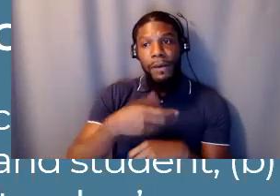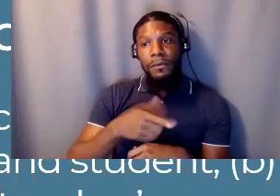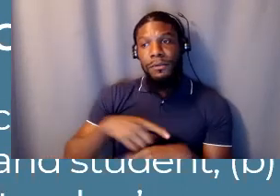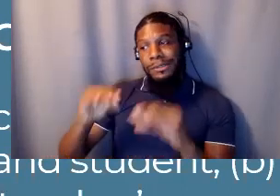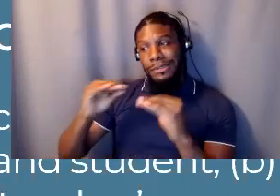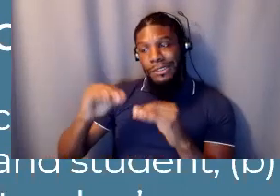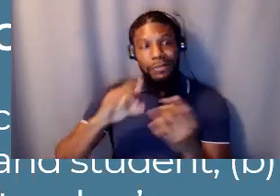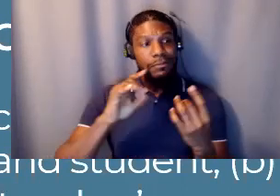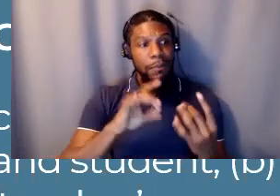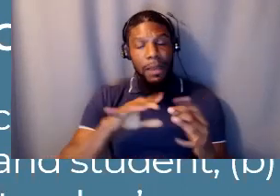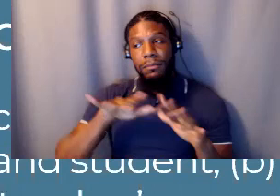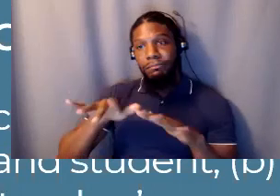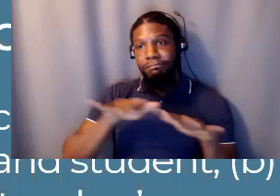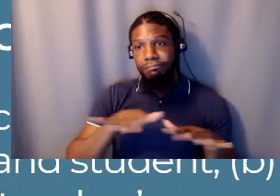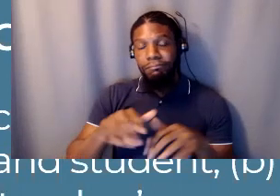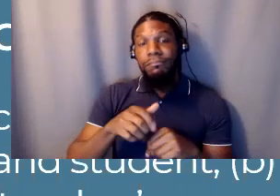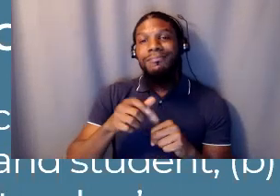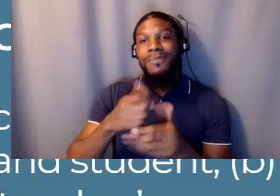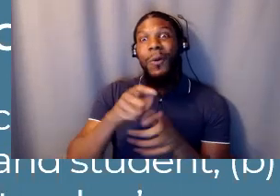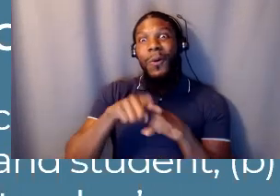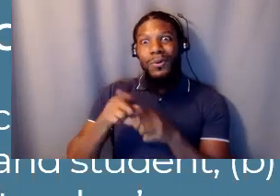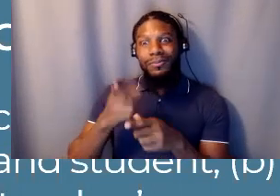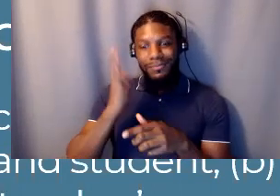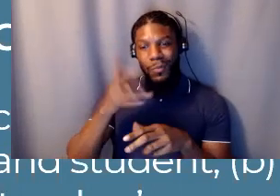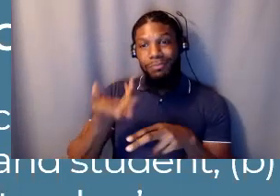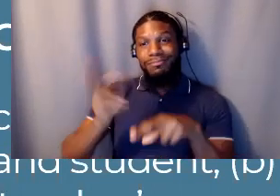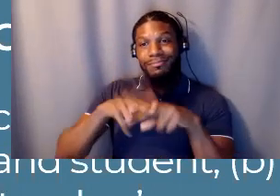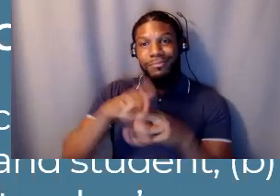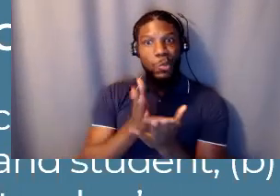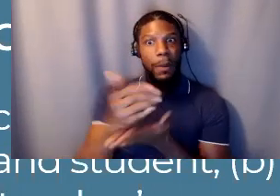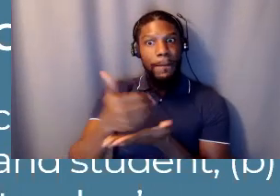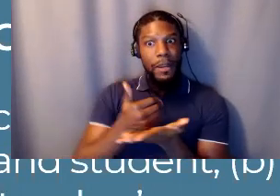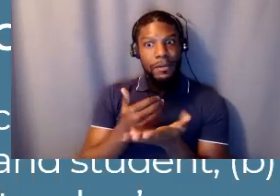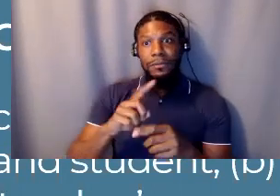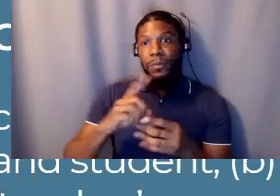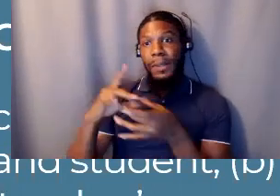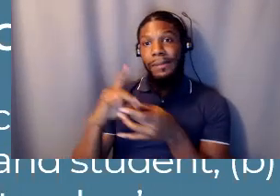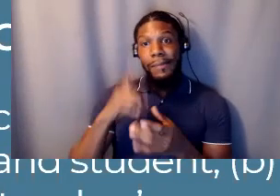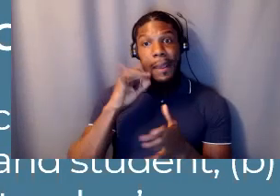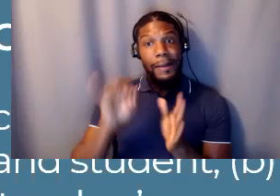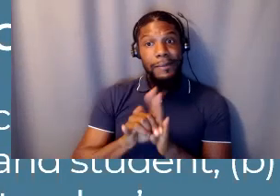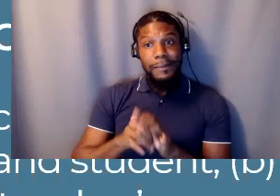that it created transparency about the teachers' evaluative process and identity. It revealed their feelings.